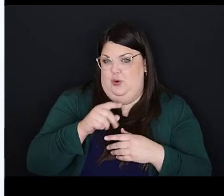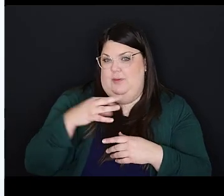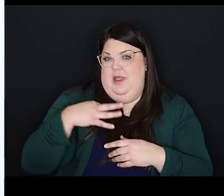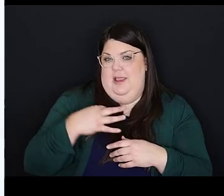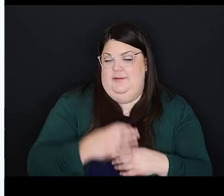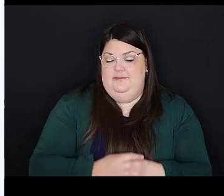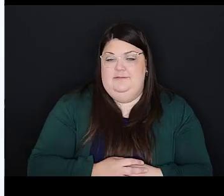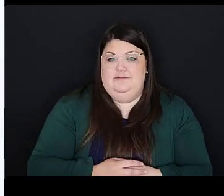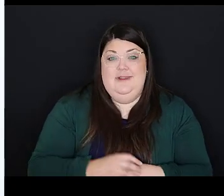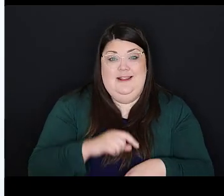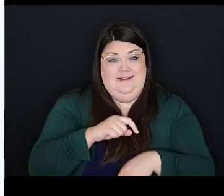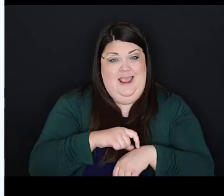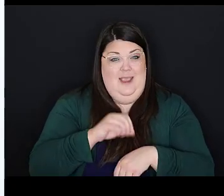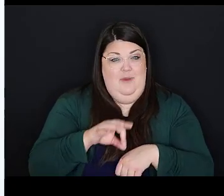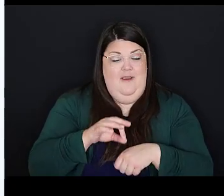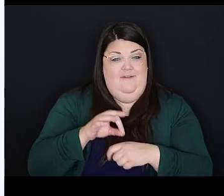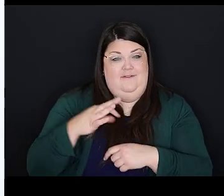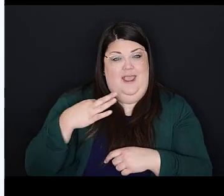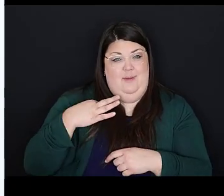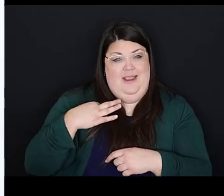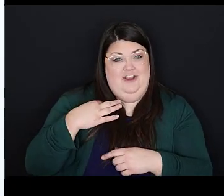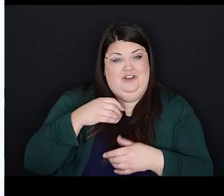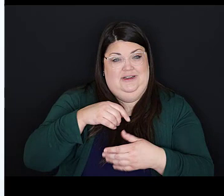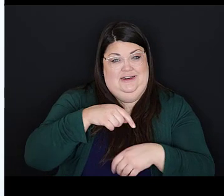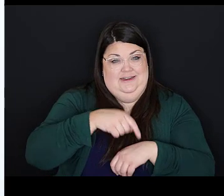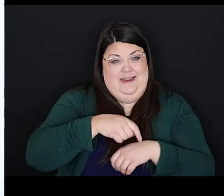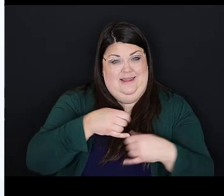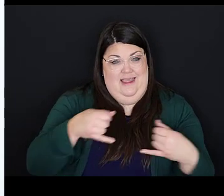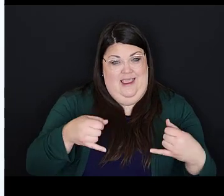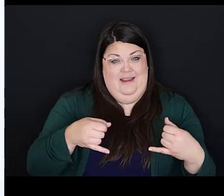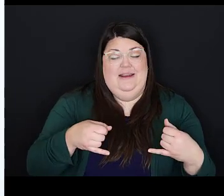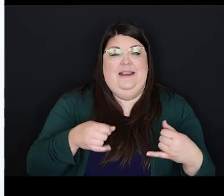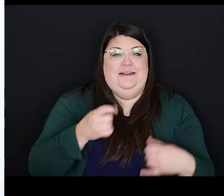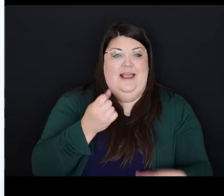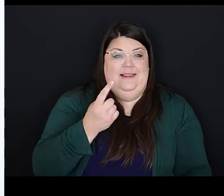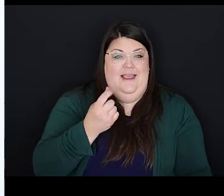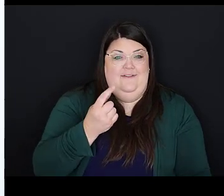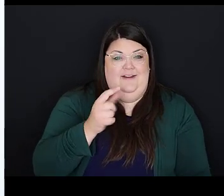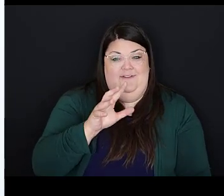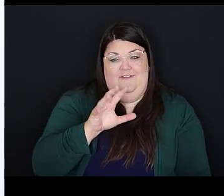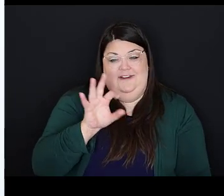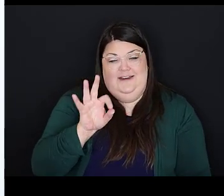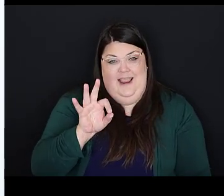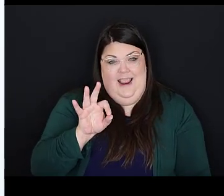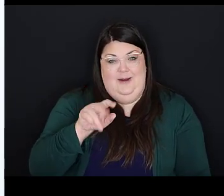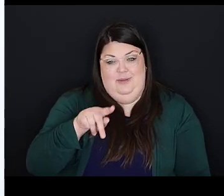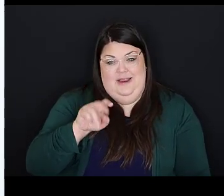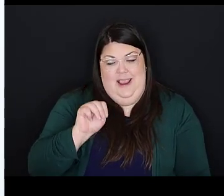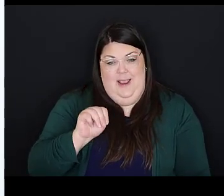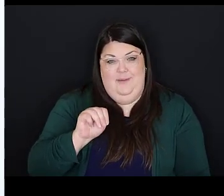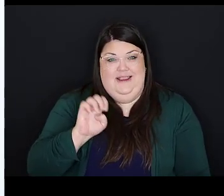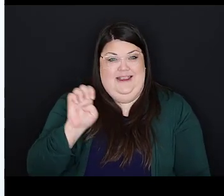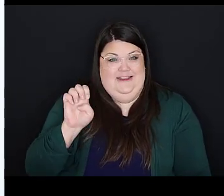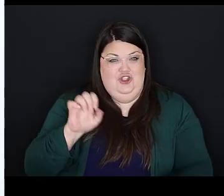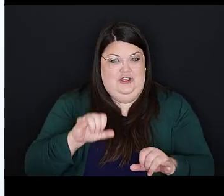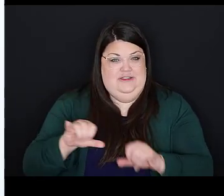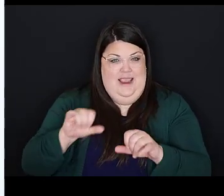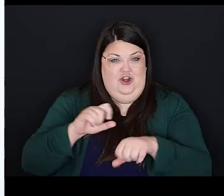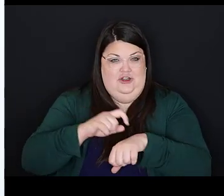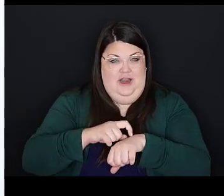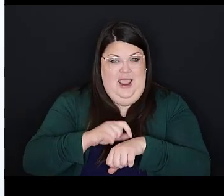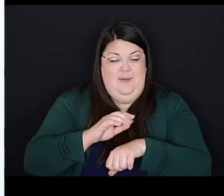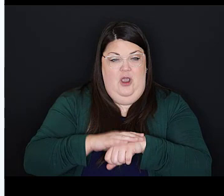The time of the application deadline is 11:59:59 p.m. Eastern Time on the application